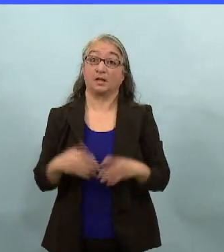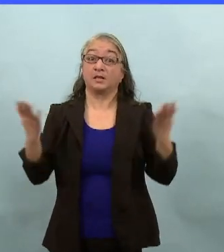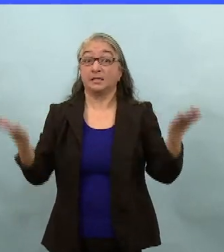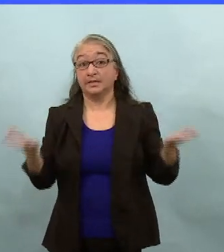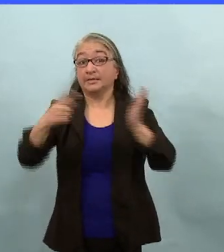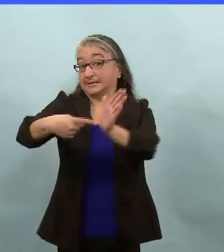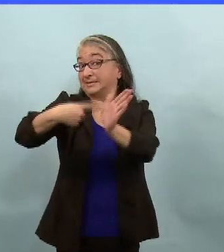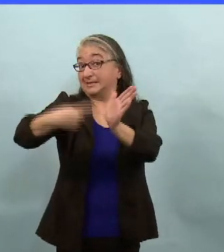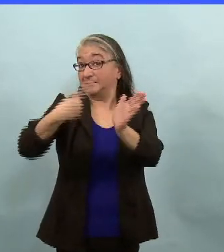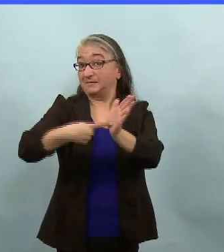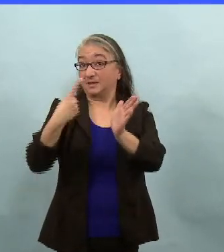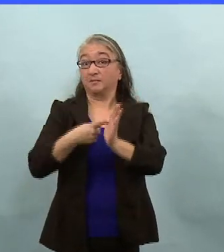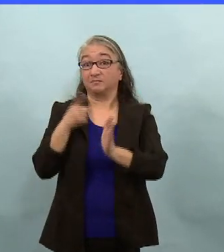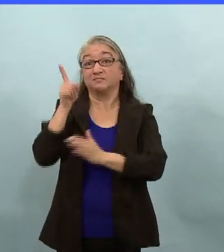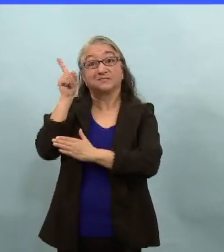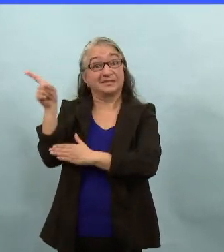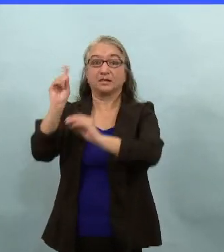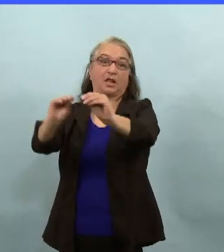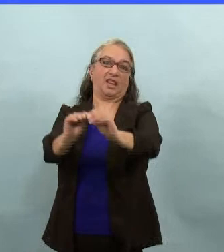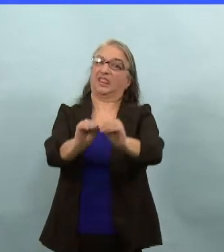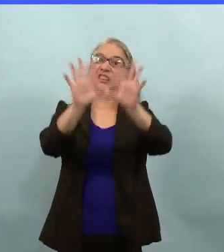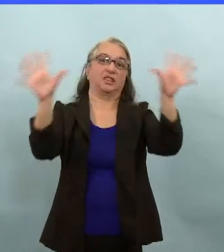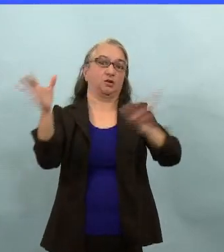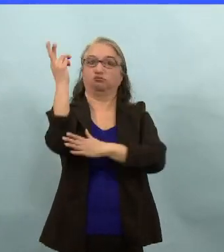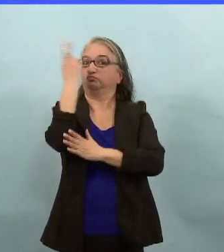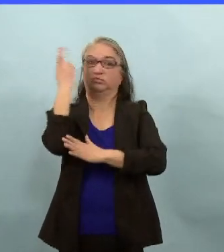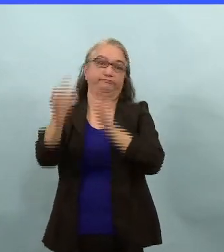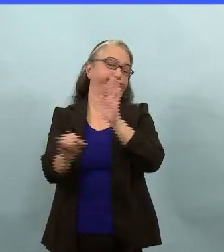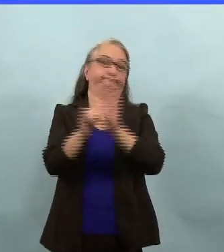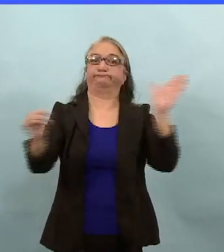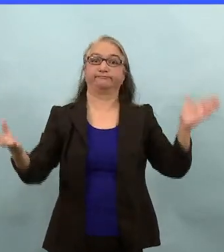some are sort of hey did you know covet exacerbate a certain situation let's say